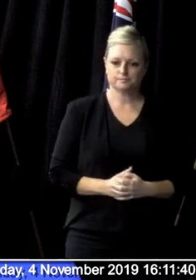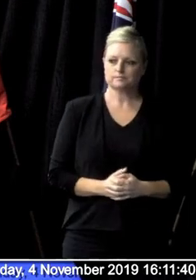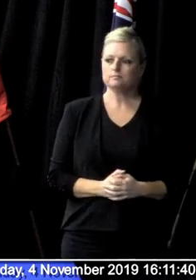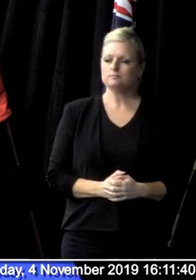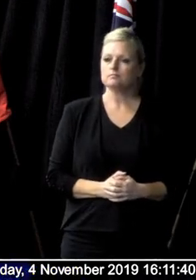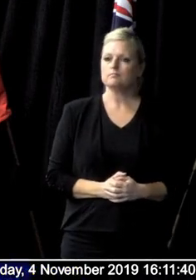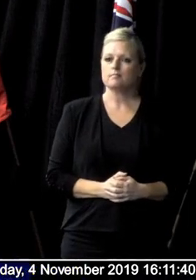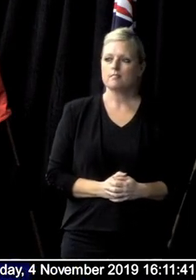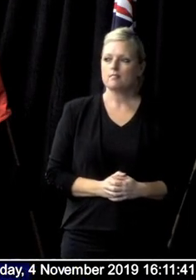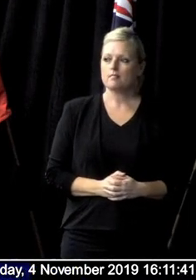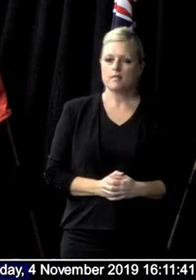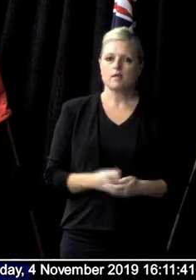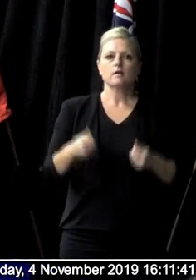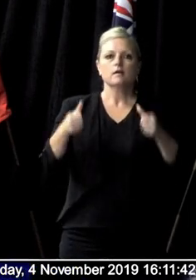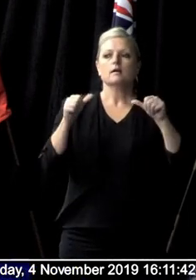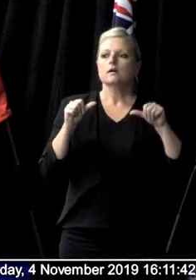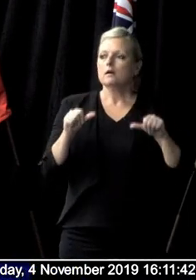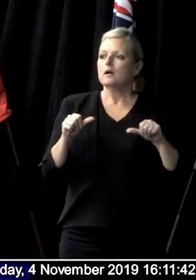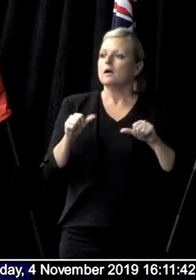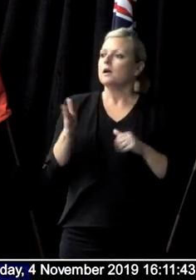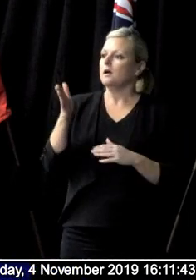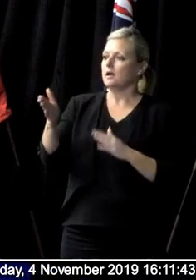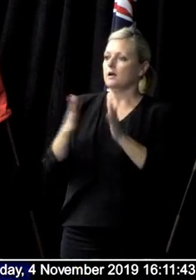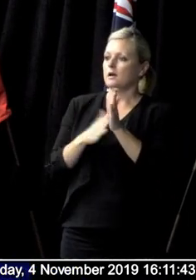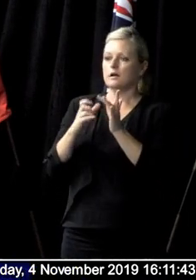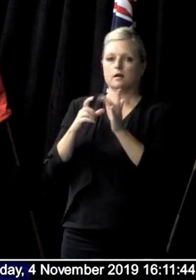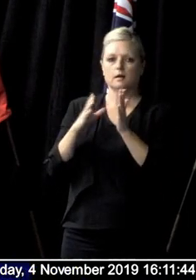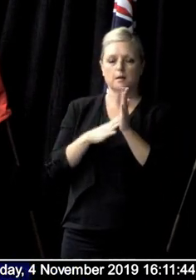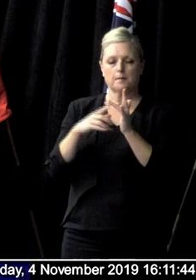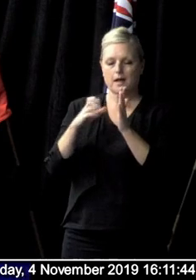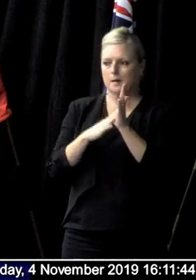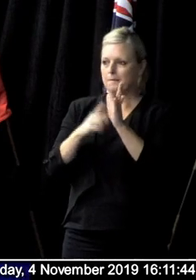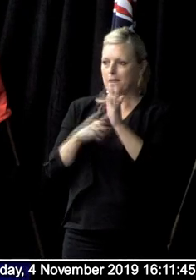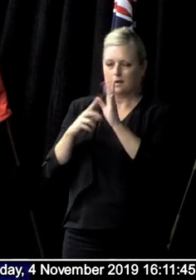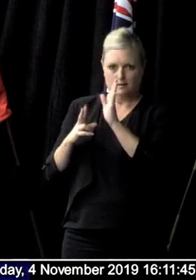Yes. Ms McMillan, what would you like to say about all this? MS McMILLAN: Yes.